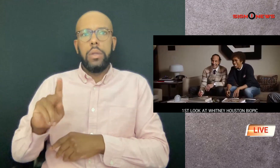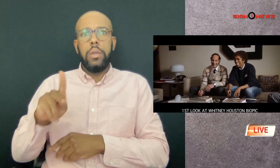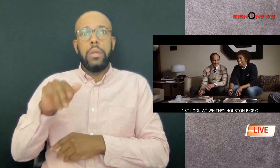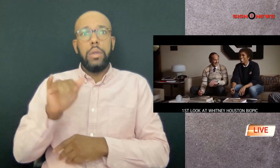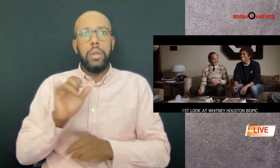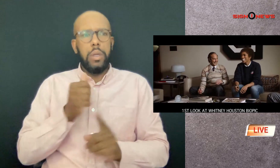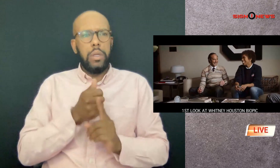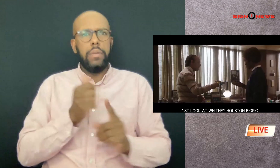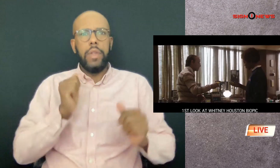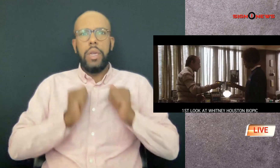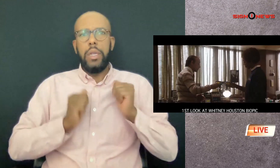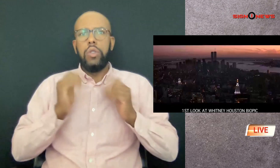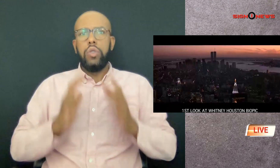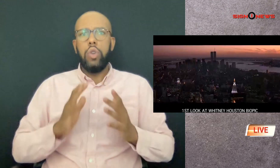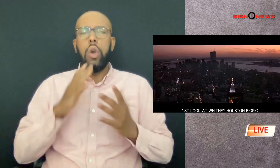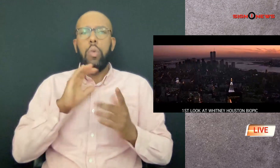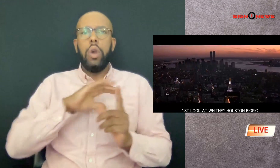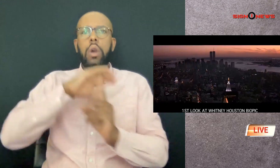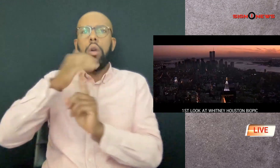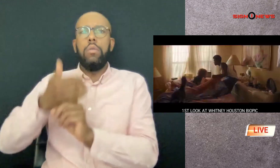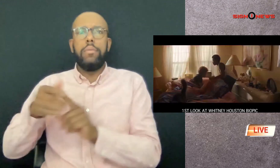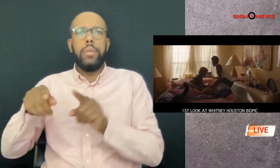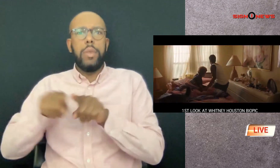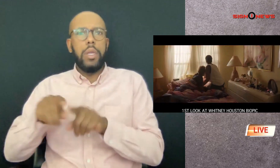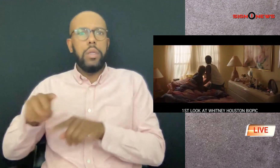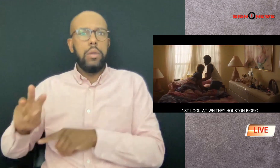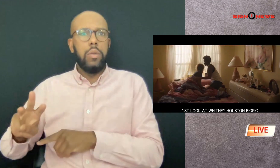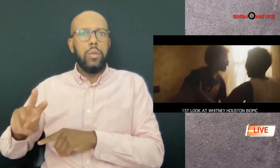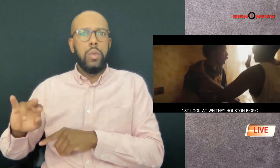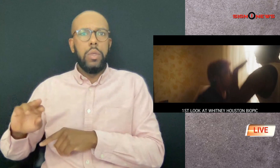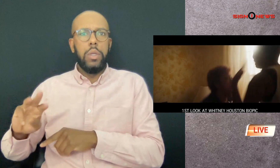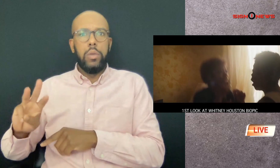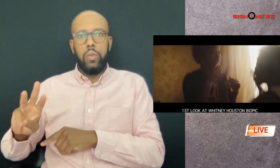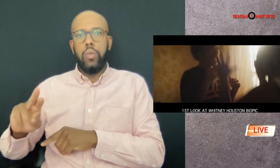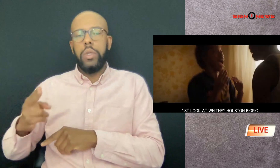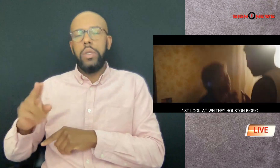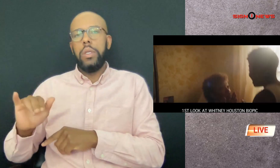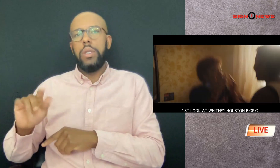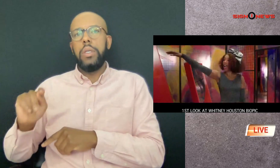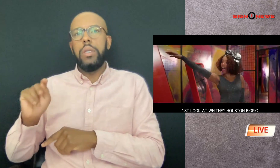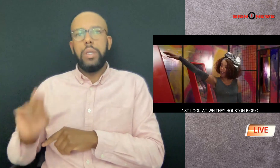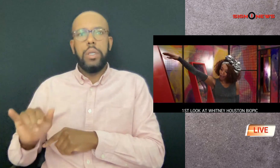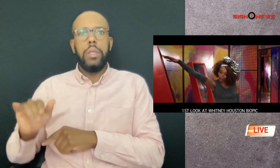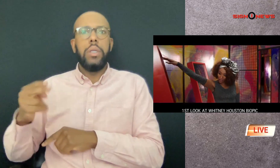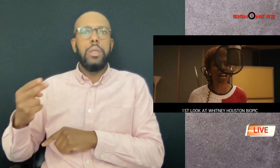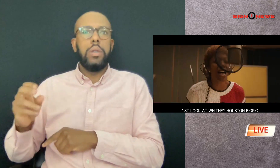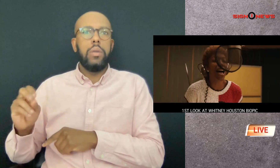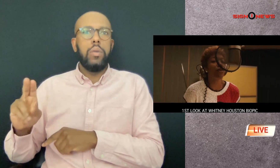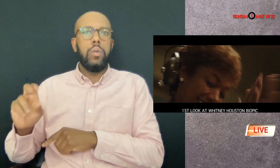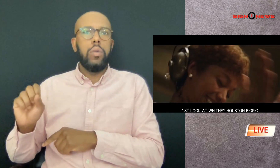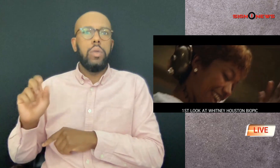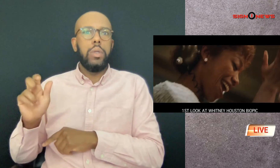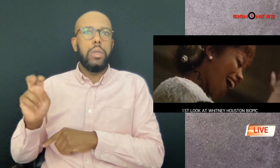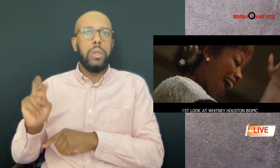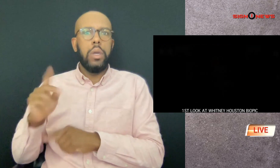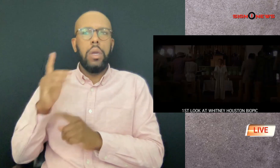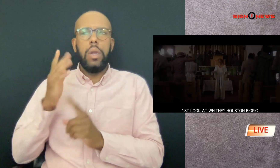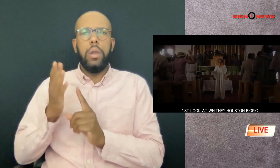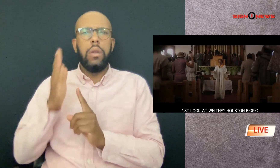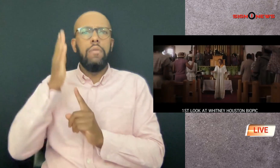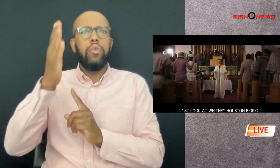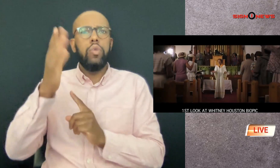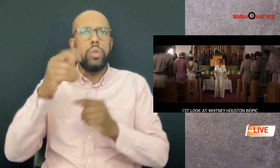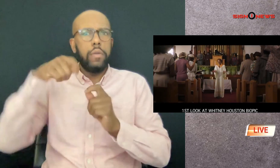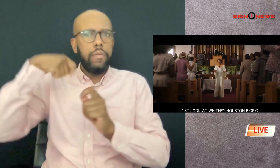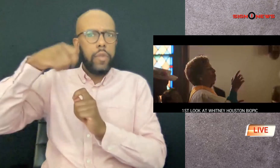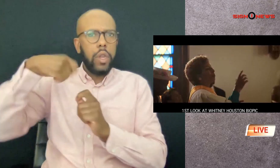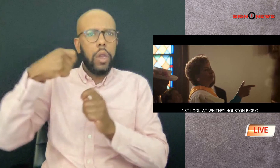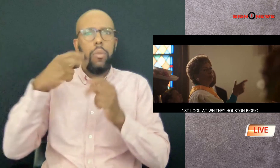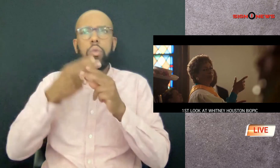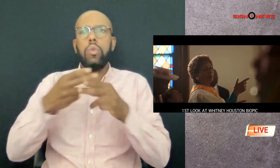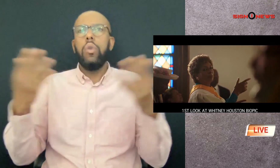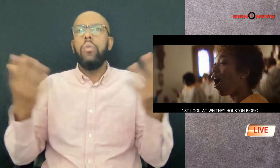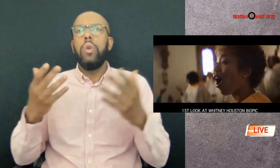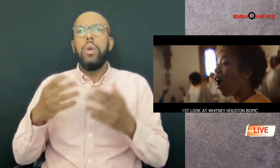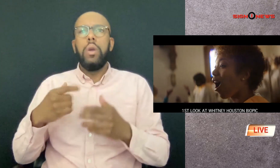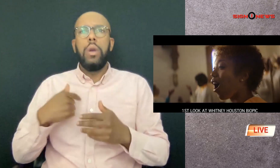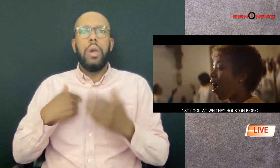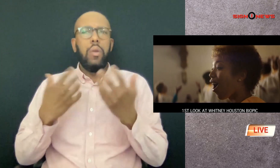actor Naomi Ackie plays Houston in the upcoming film I Wanna Dance With Somebody